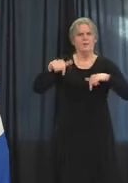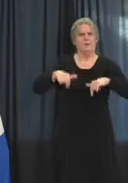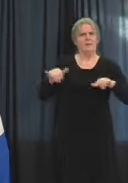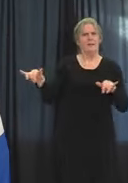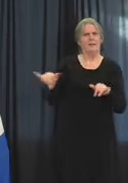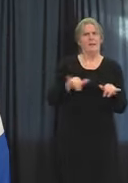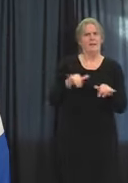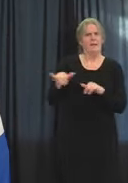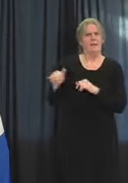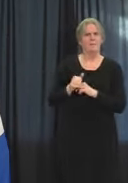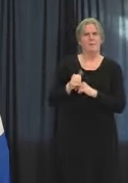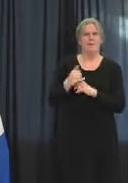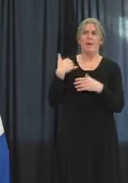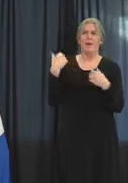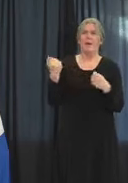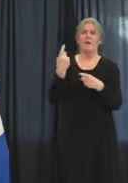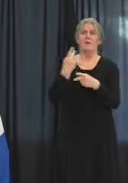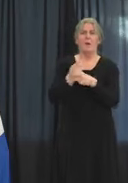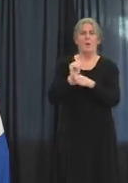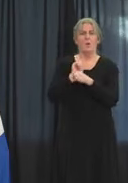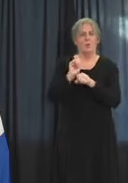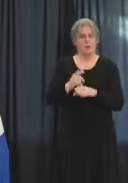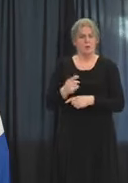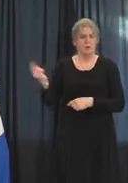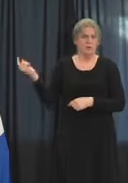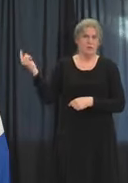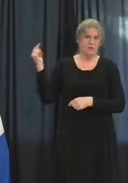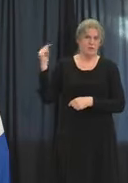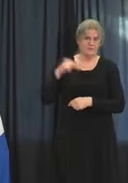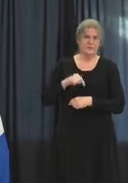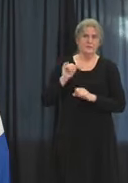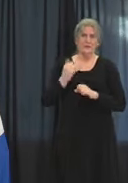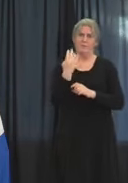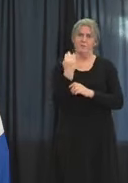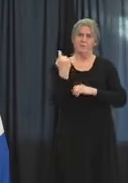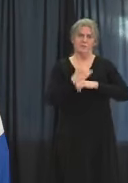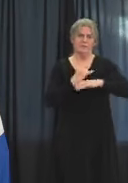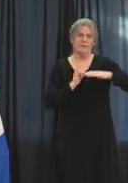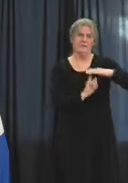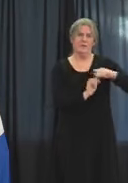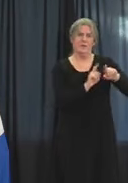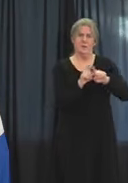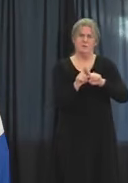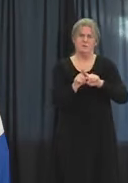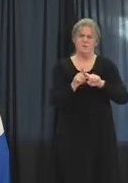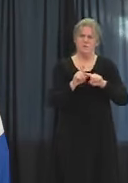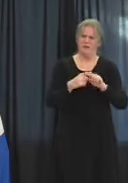person I talked to today, saying that yes, healthcare workers want to help and go into long-term care facilities but